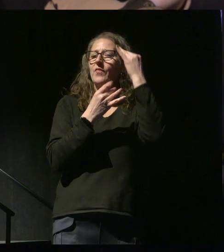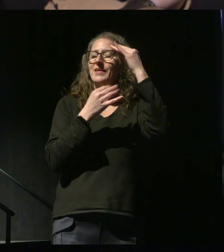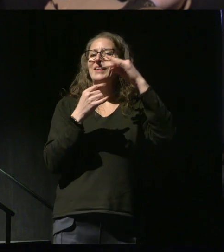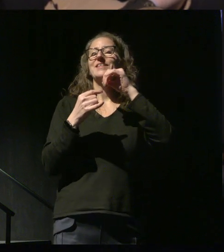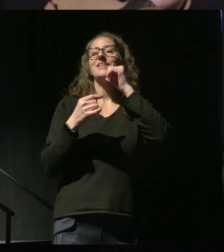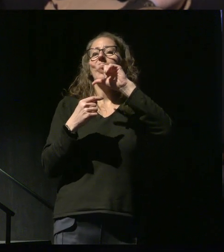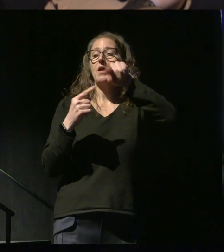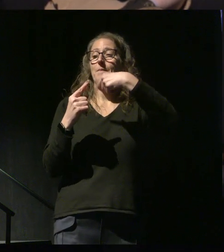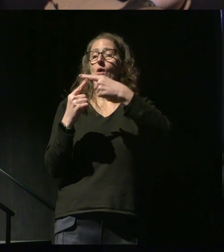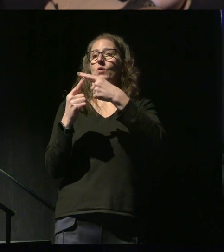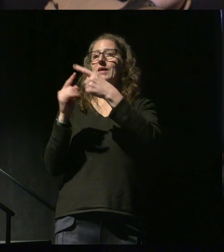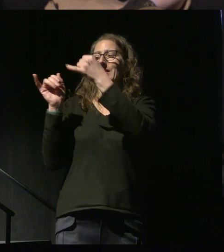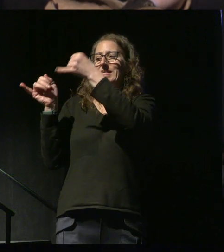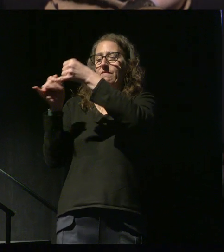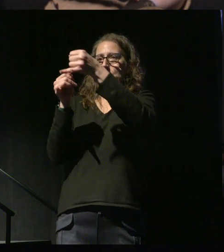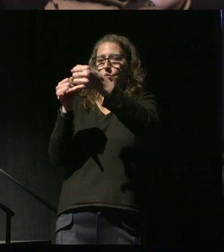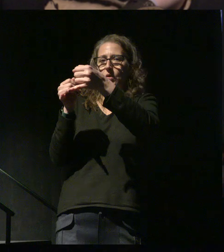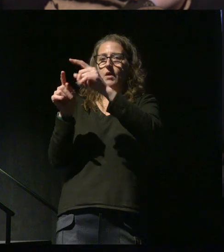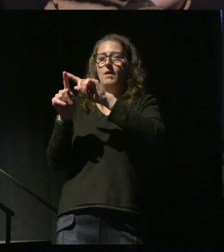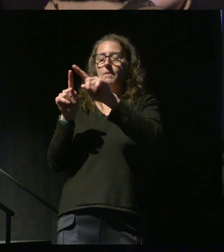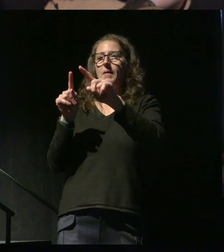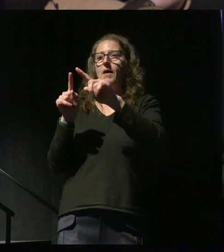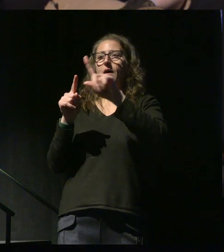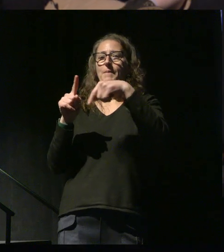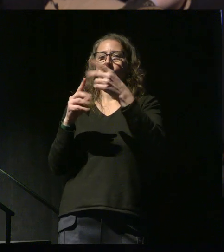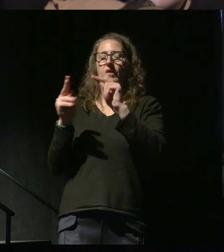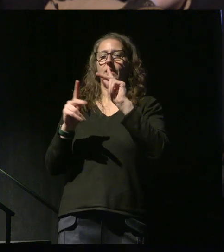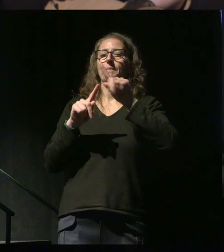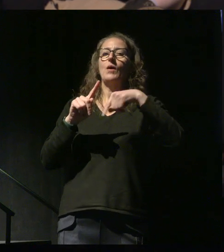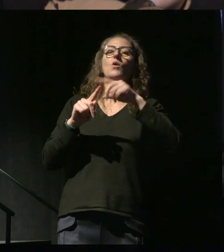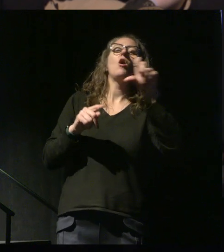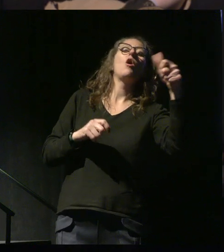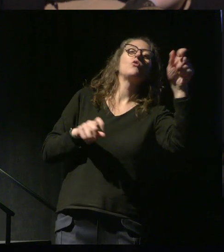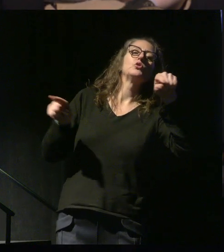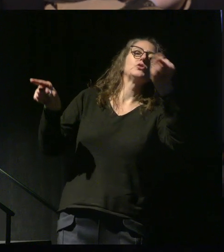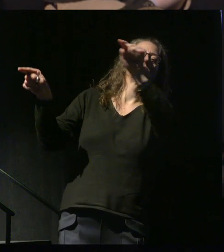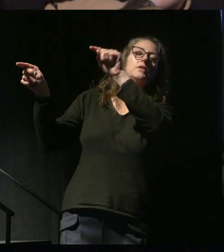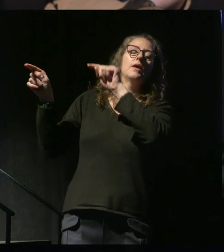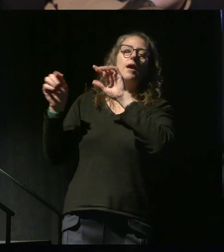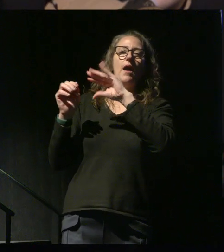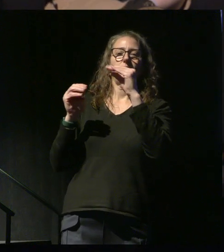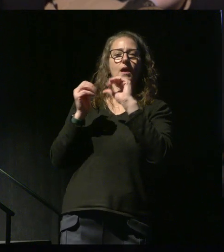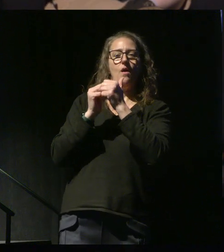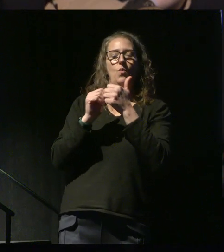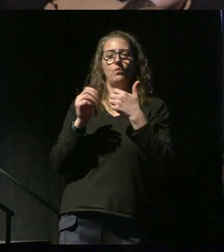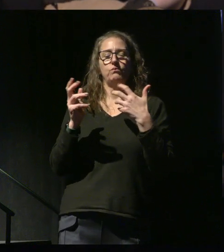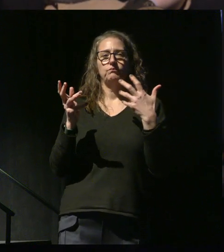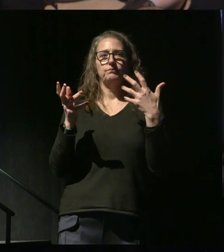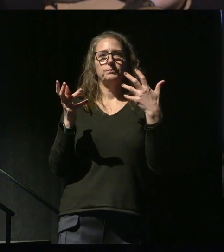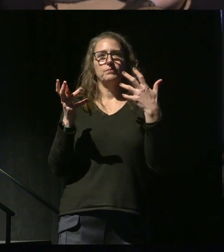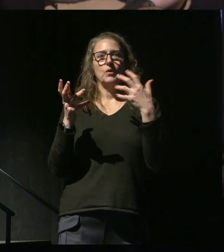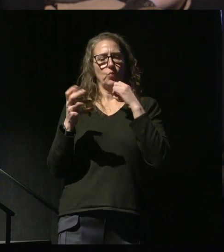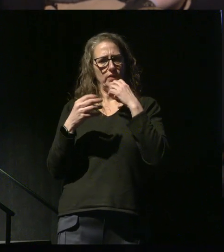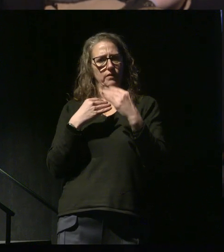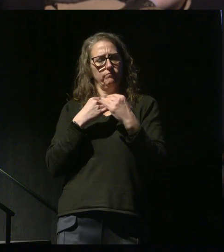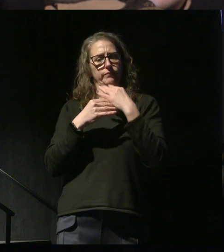the individual, but of others, right. And enriching that is.